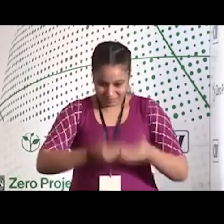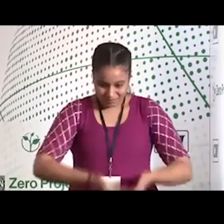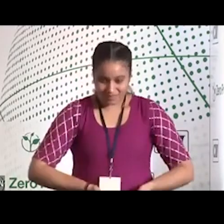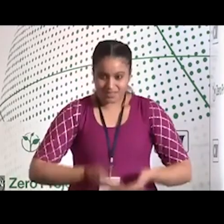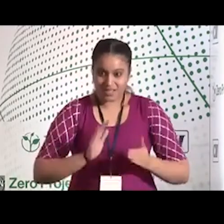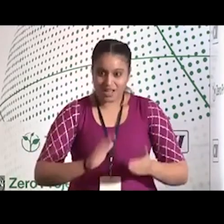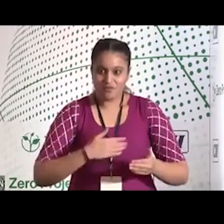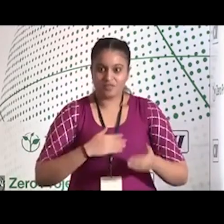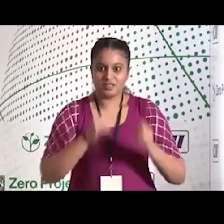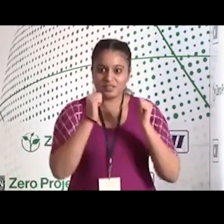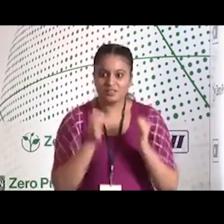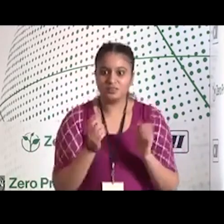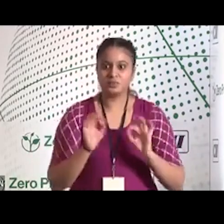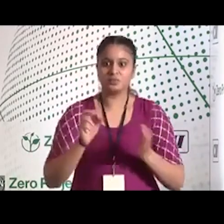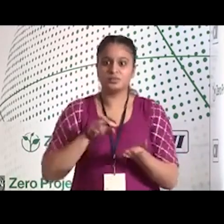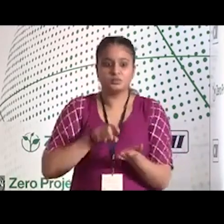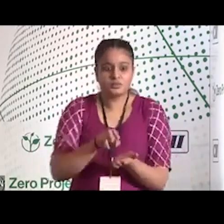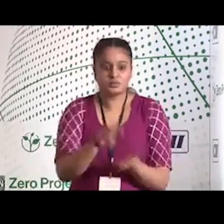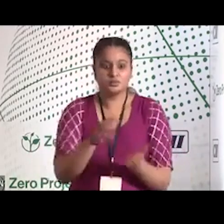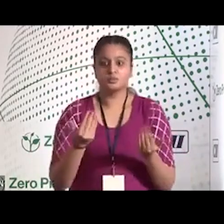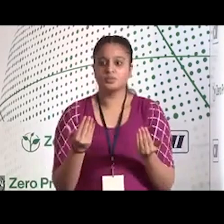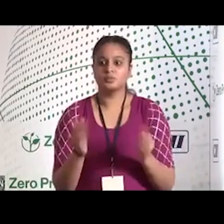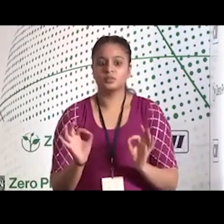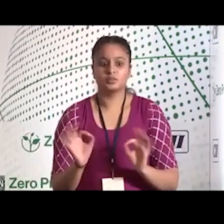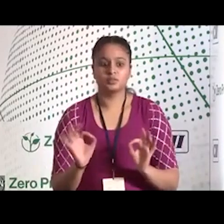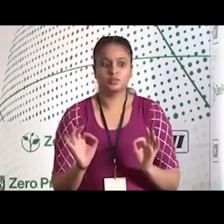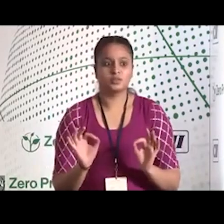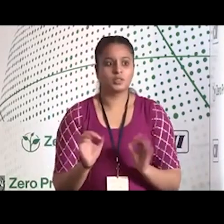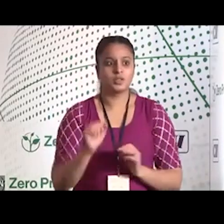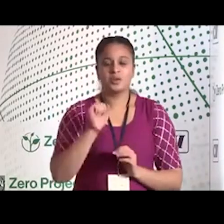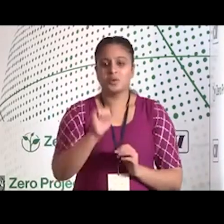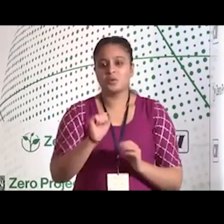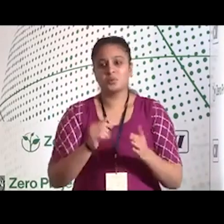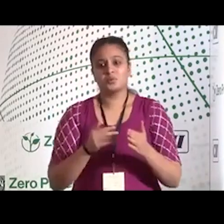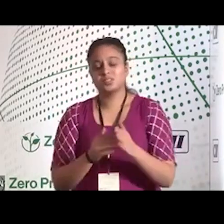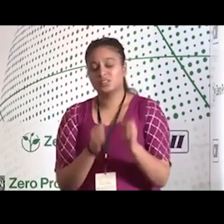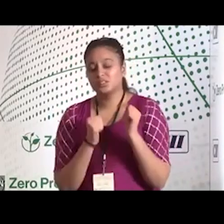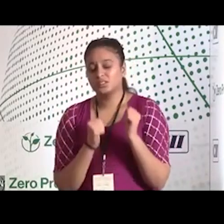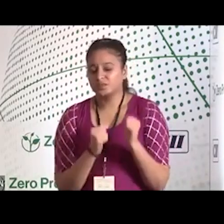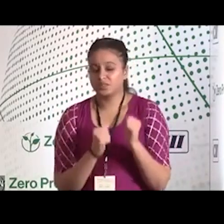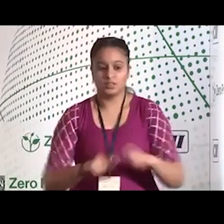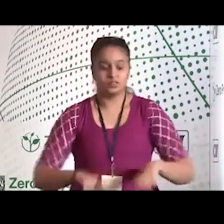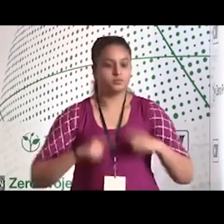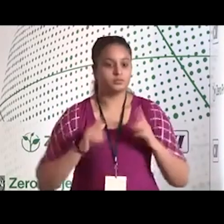definitely anybody would be anybody to the typical even over the middle of